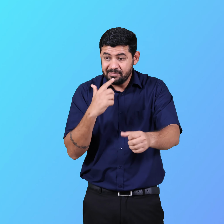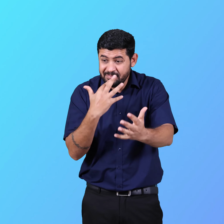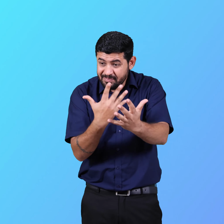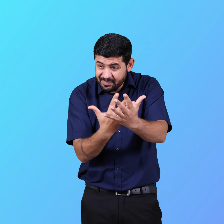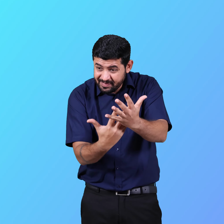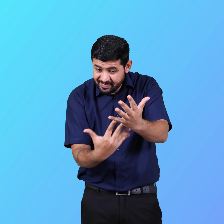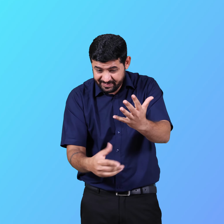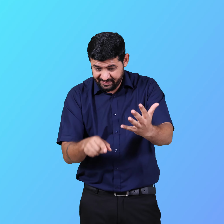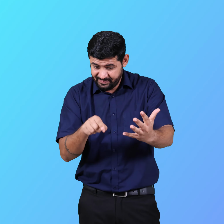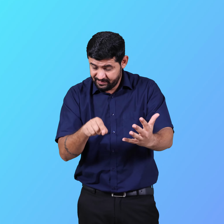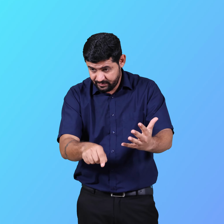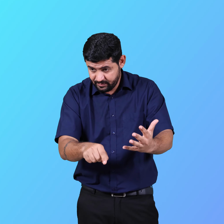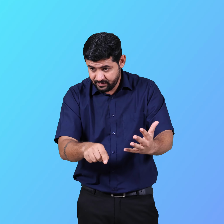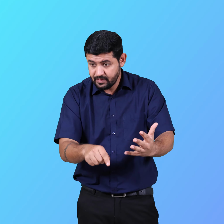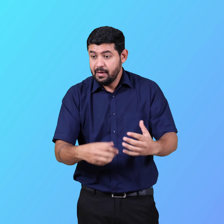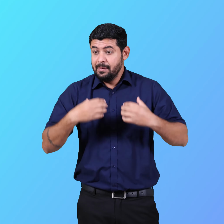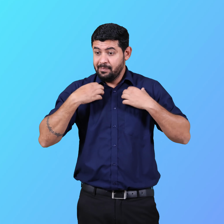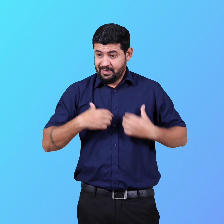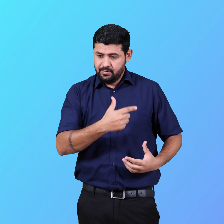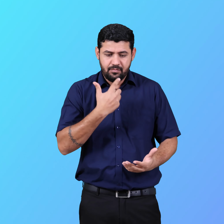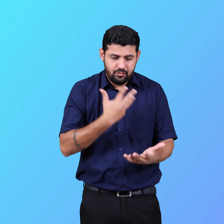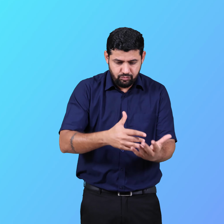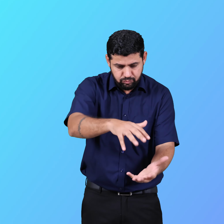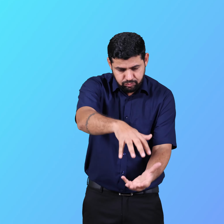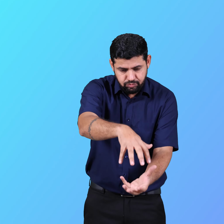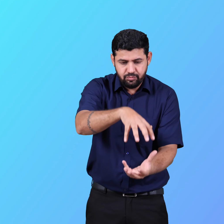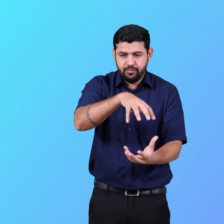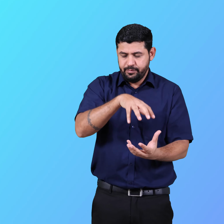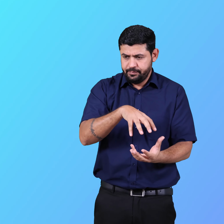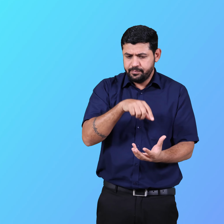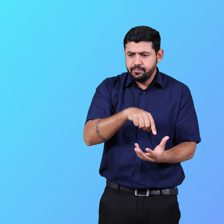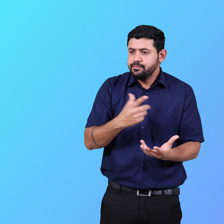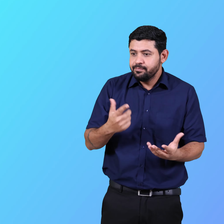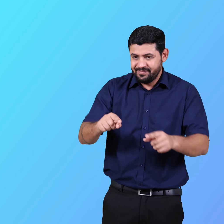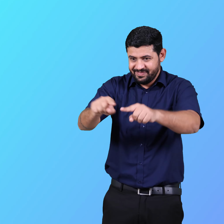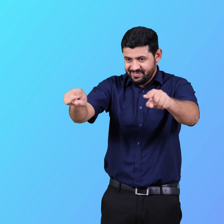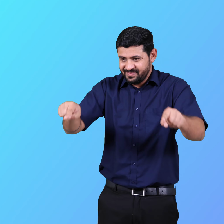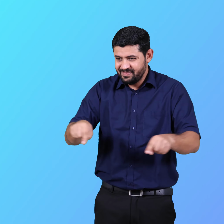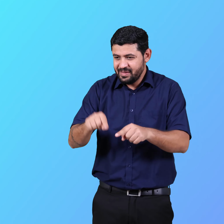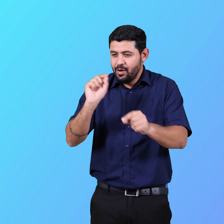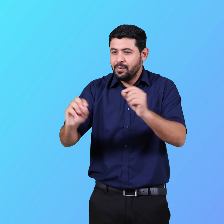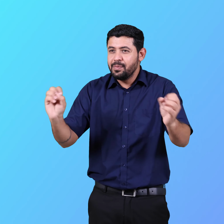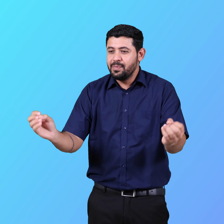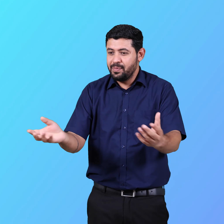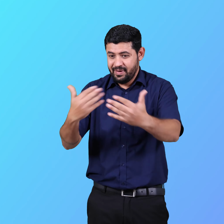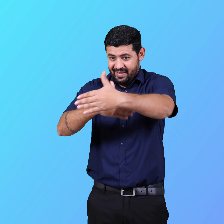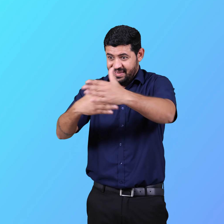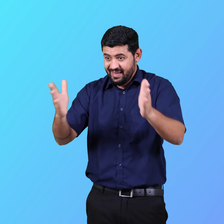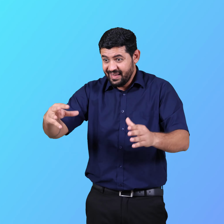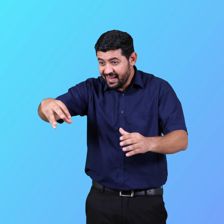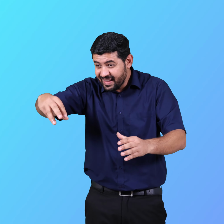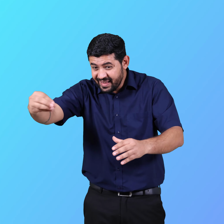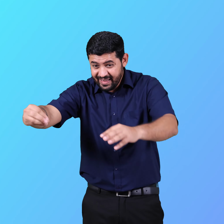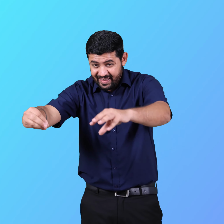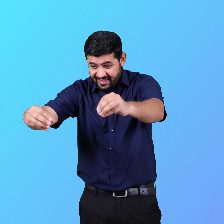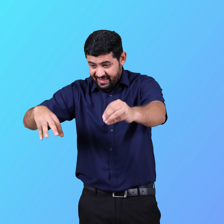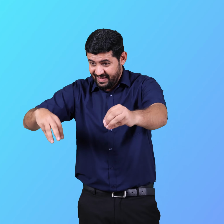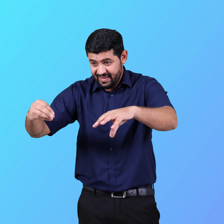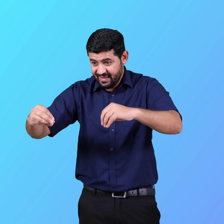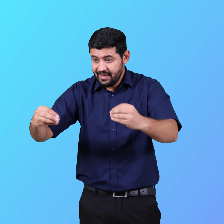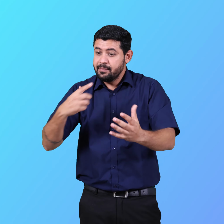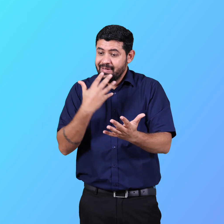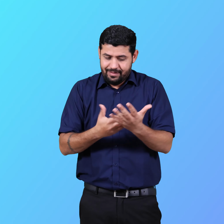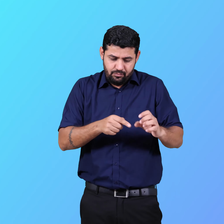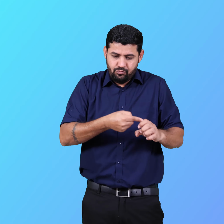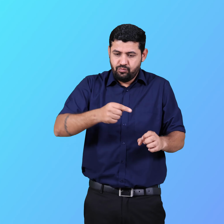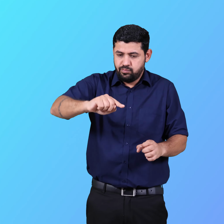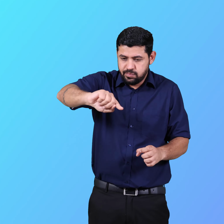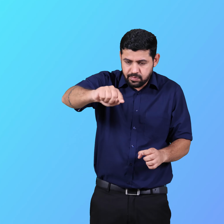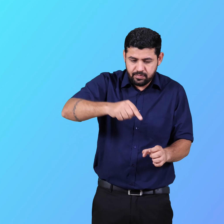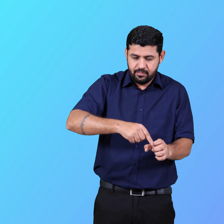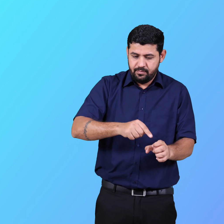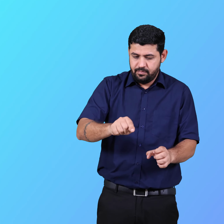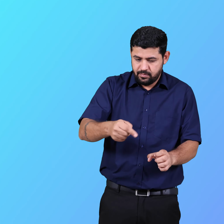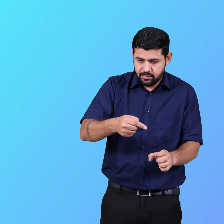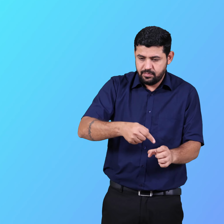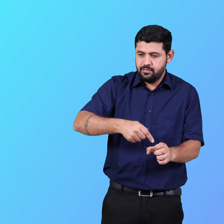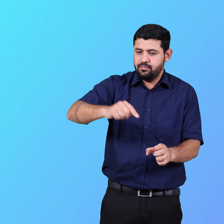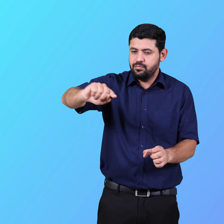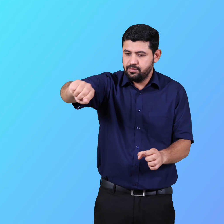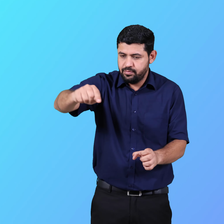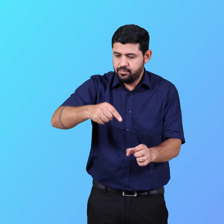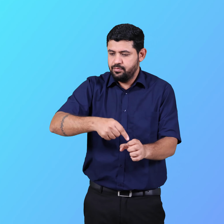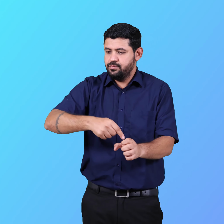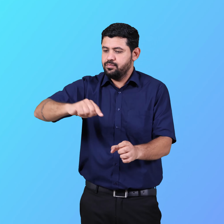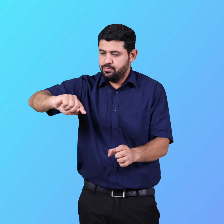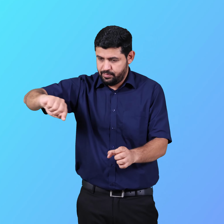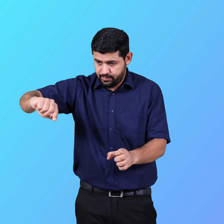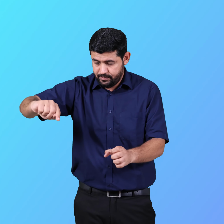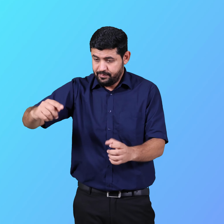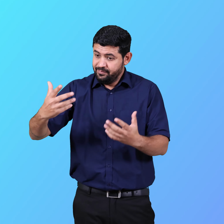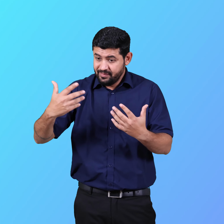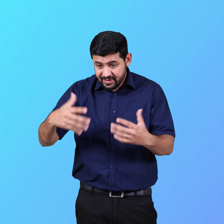The priest will take some of the blood of the sin offering on his finger and put it on the corners of the altar of burnt offering.